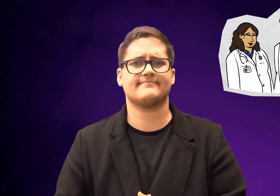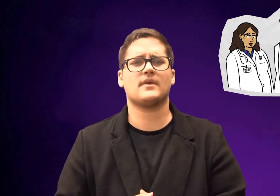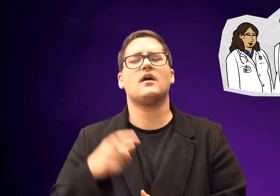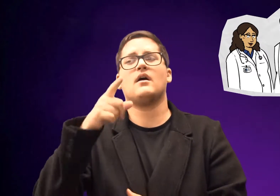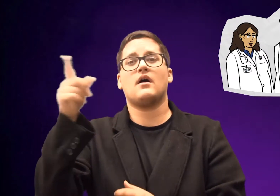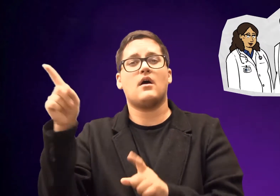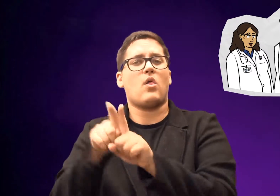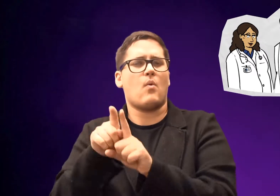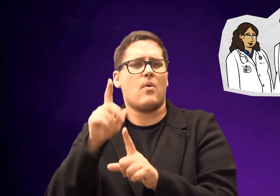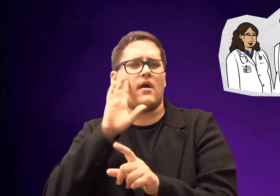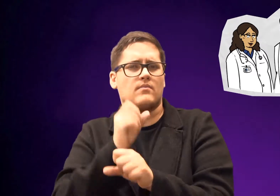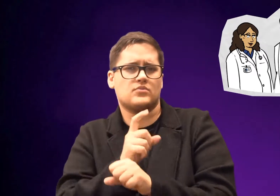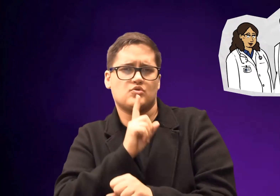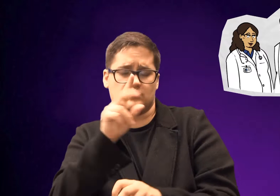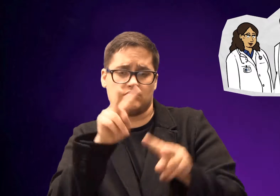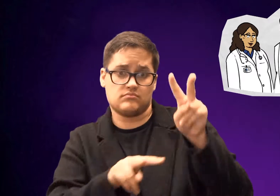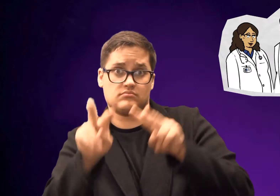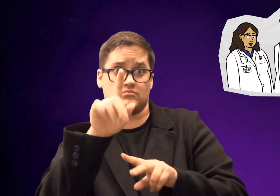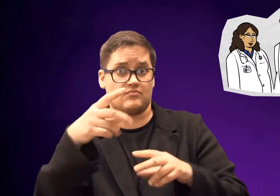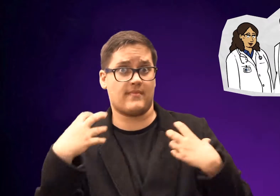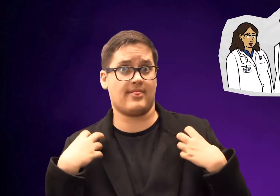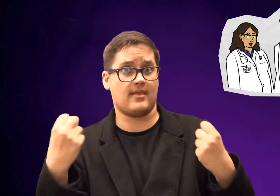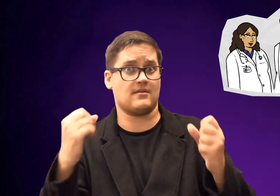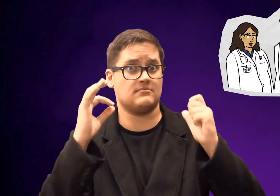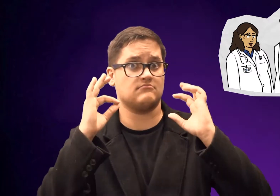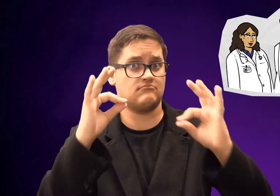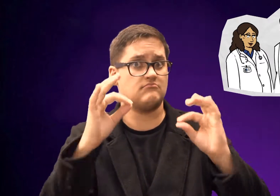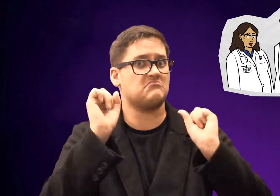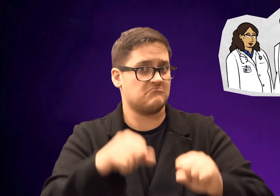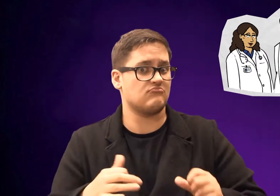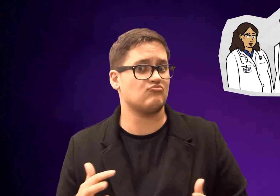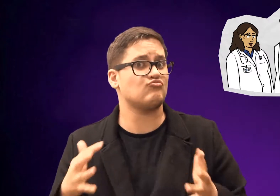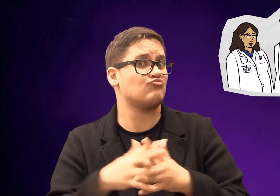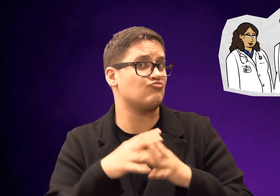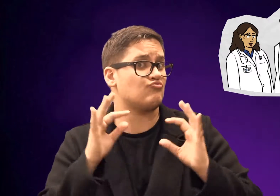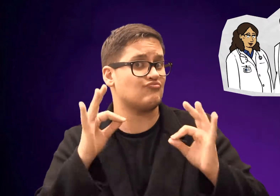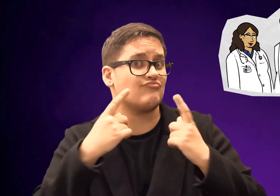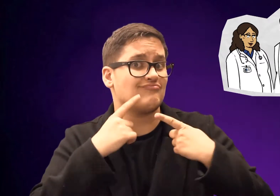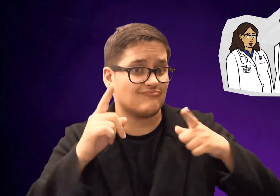They will also examine you to make sure your health is great for carrying a child.